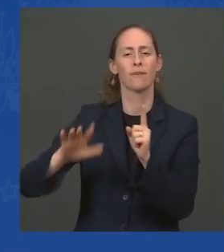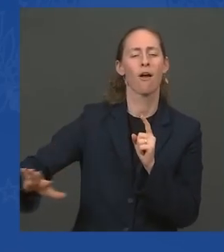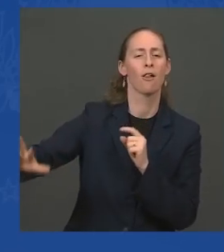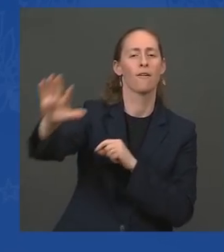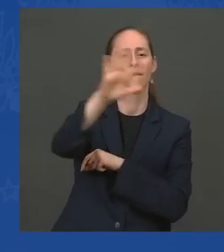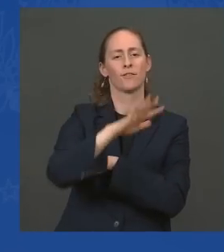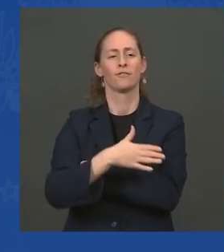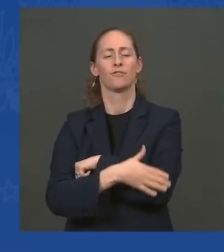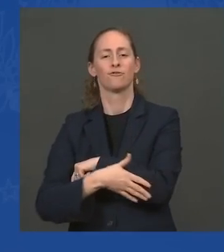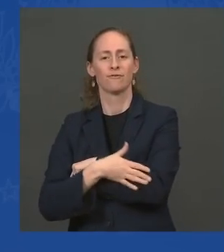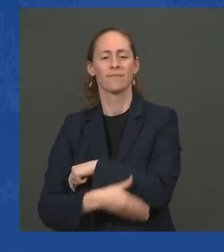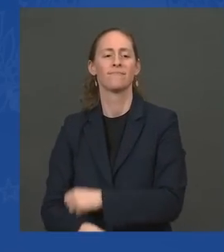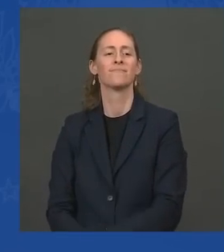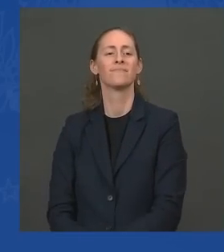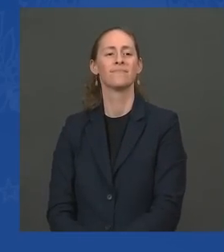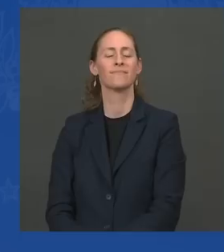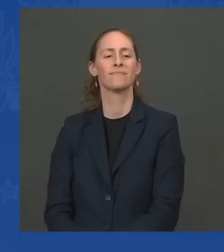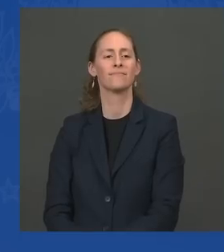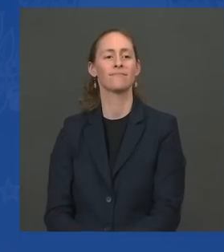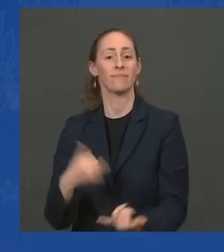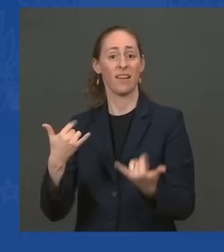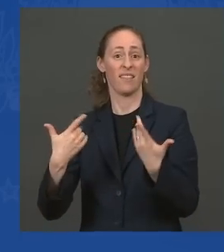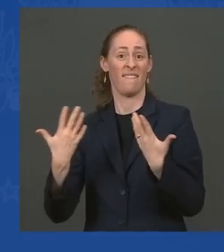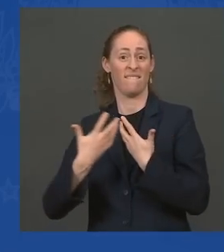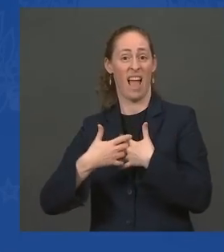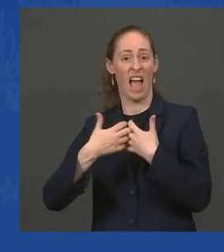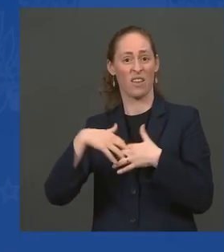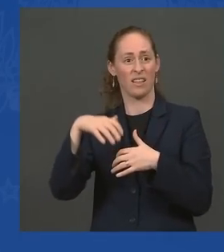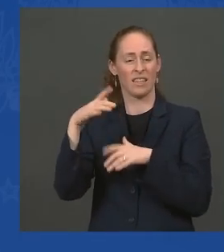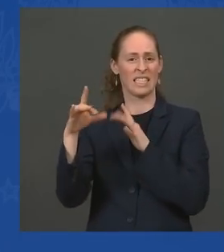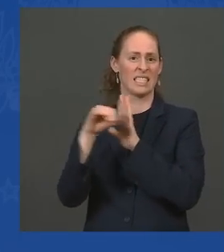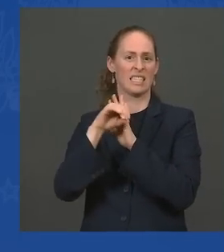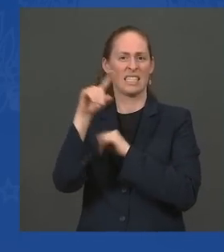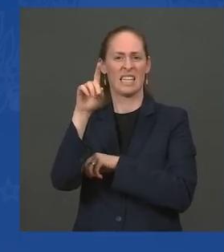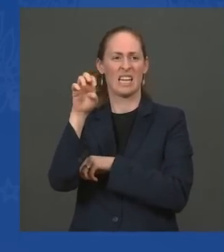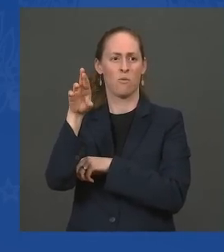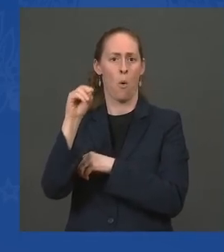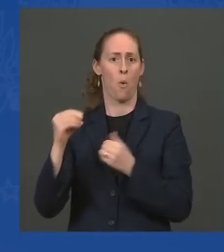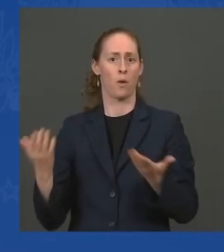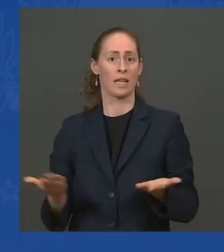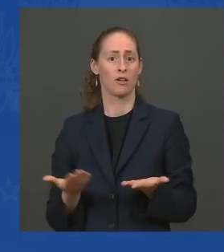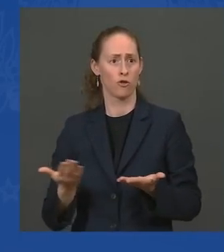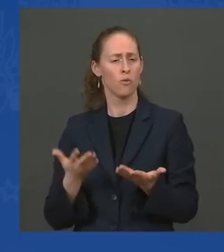that will produce our all new generation of electric vehicles powered by the Ultium platform.